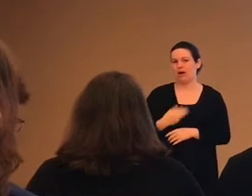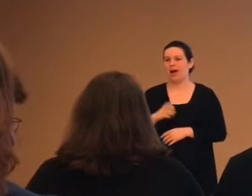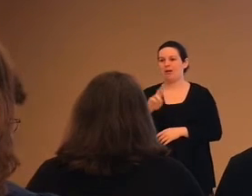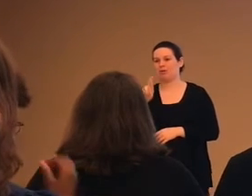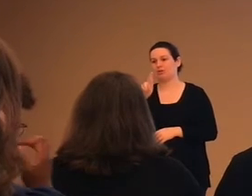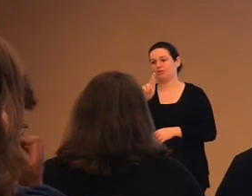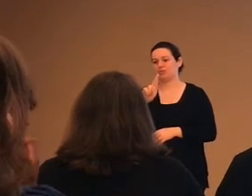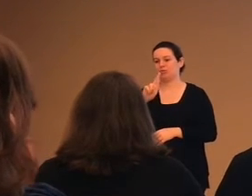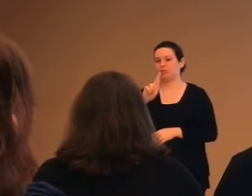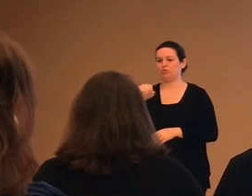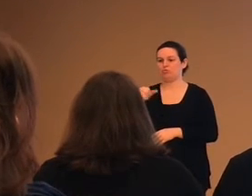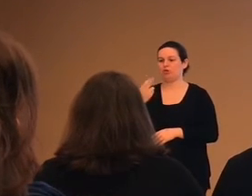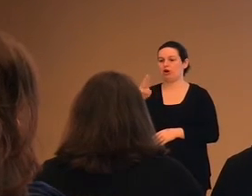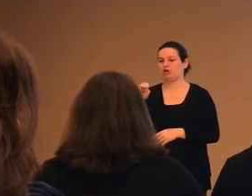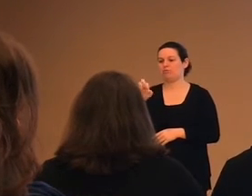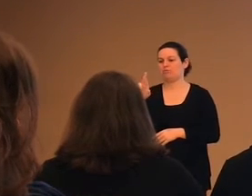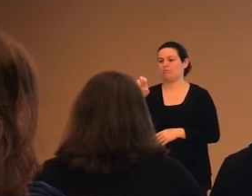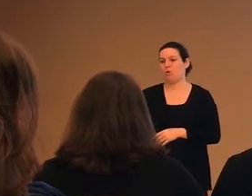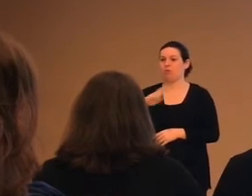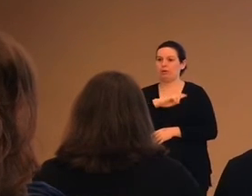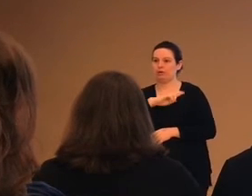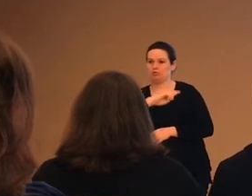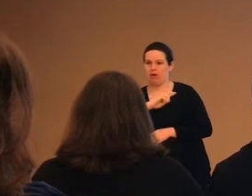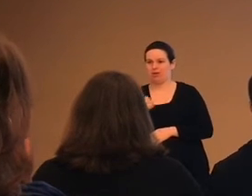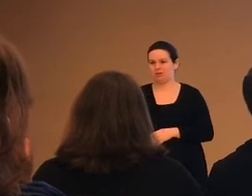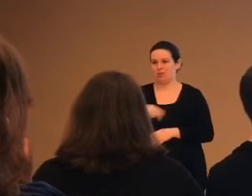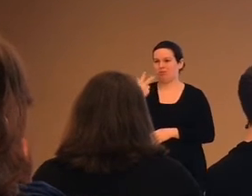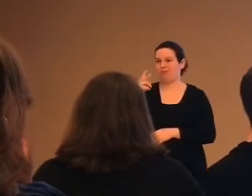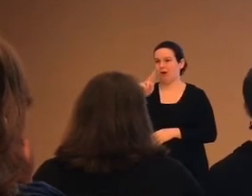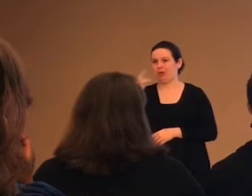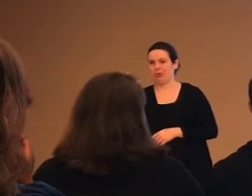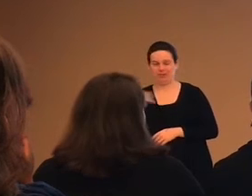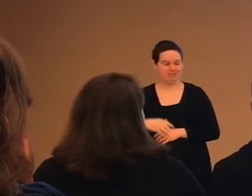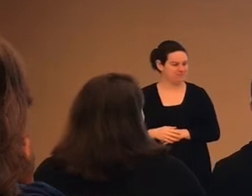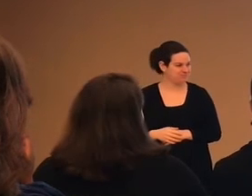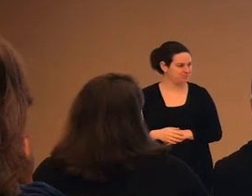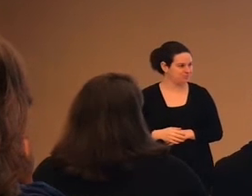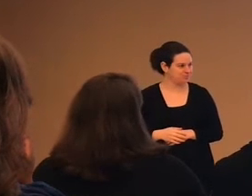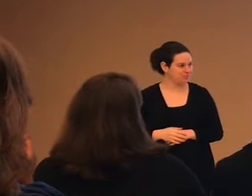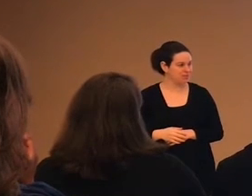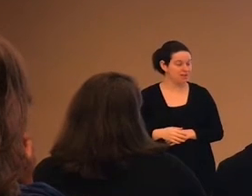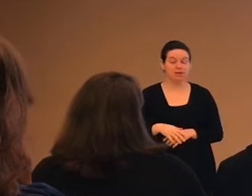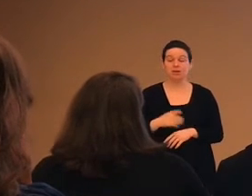So my job is to be the team leader for a group of professionals and volunteers